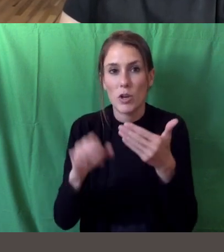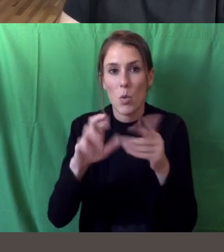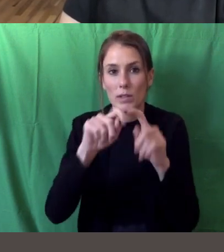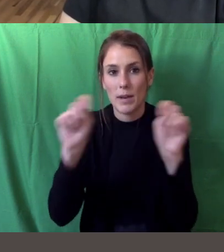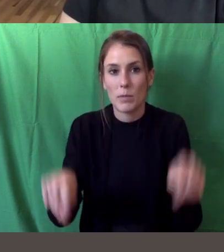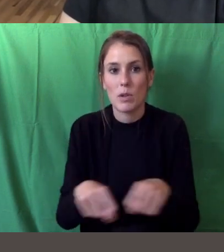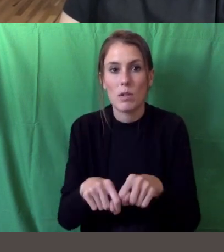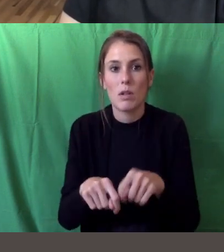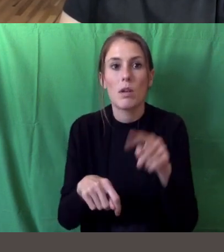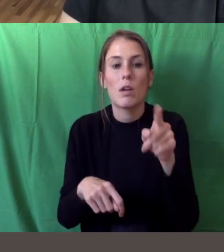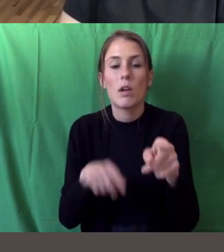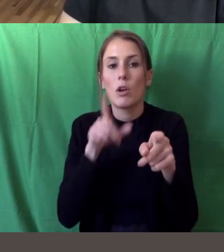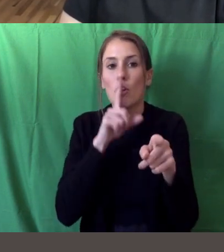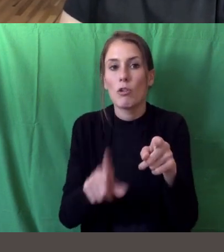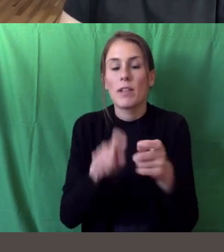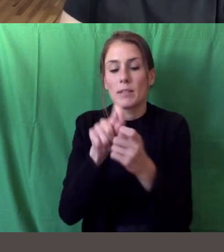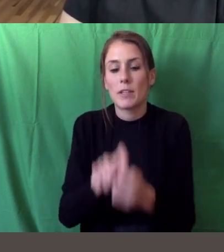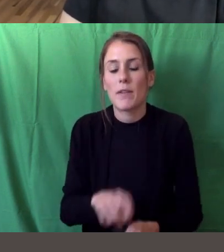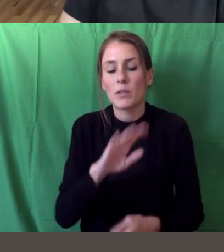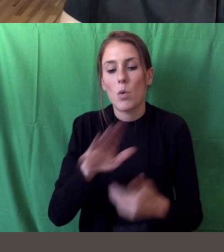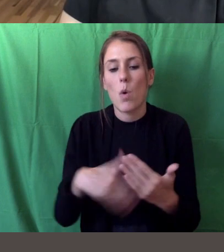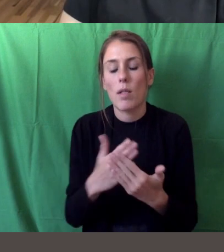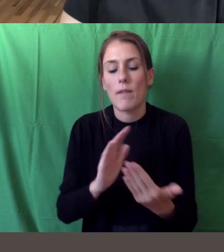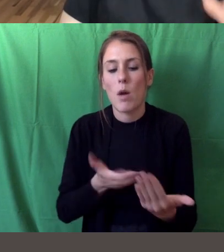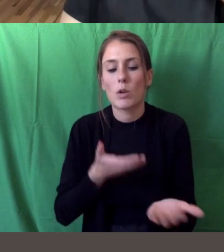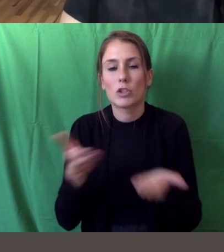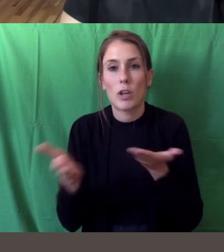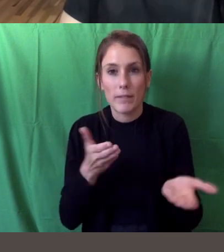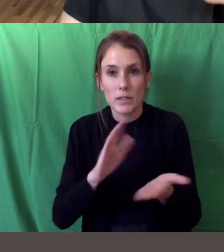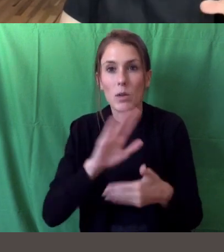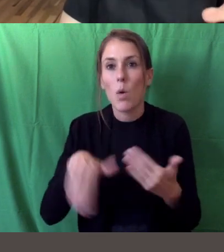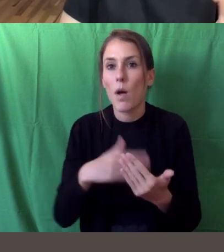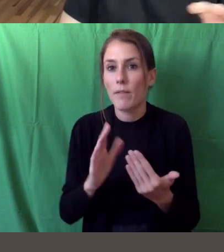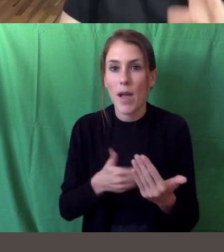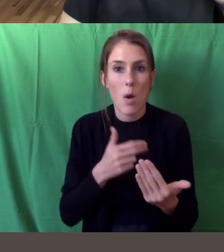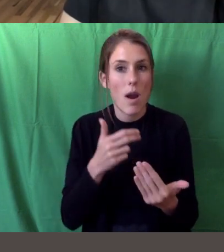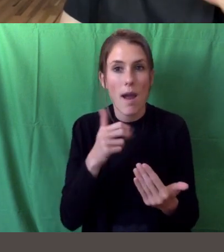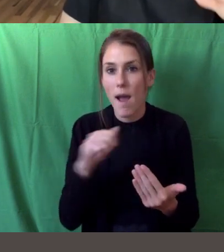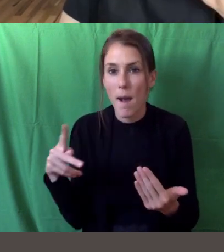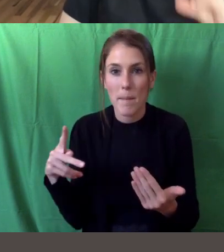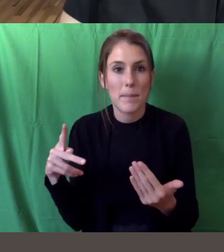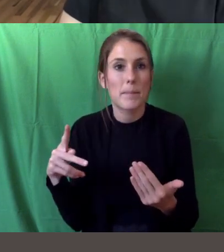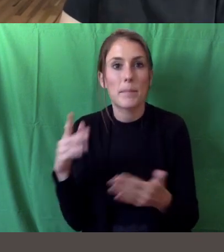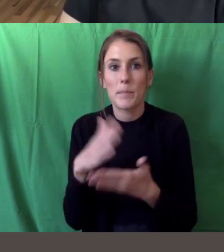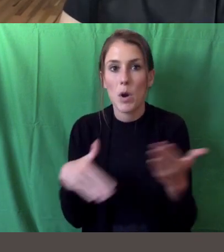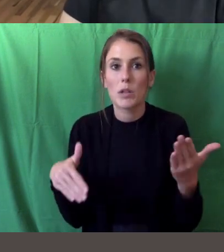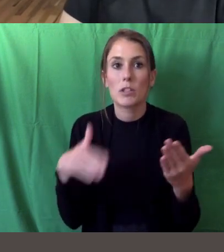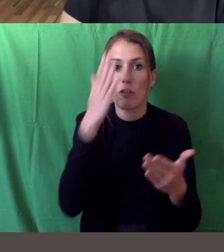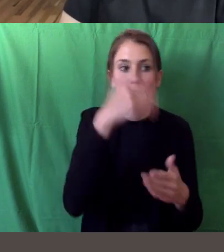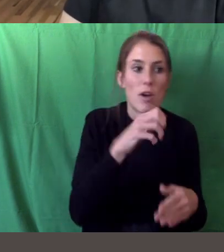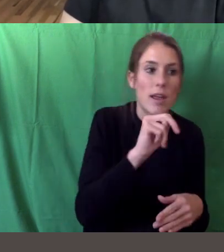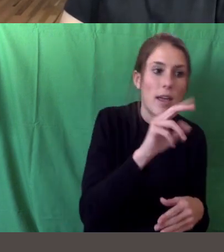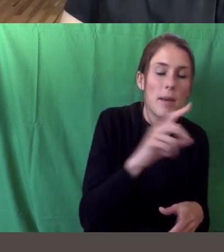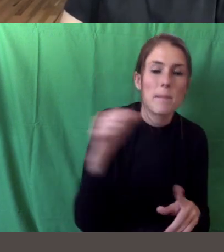This specifies all of our services, all of our kind of application components that front end and our back end service,